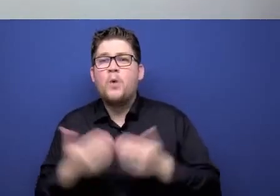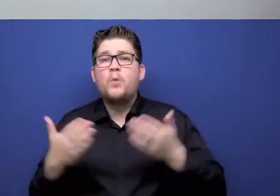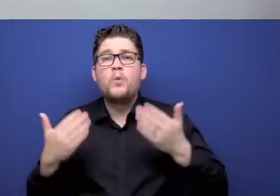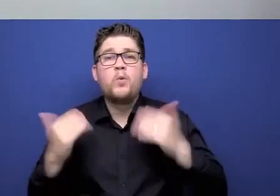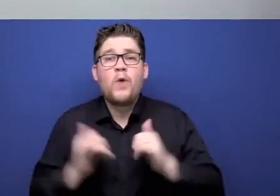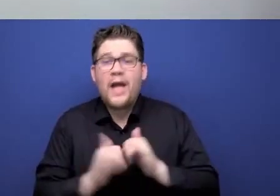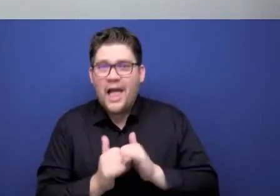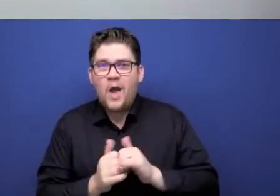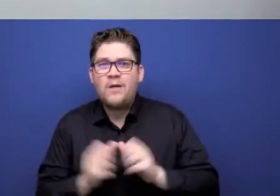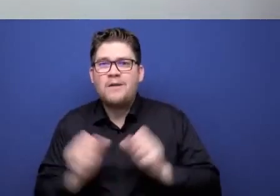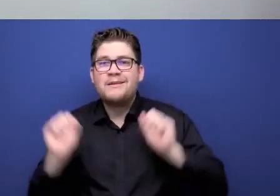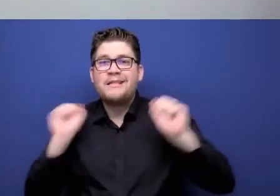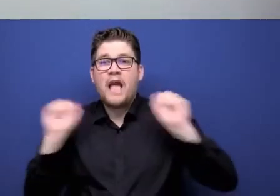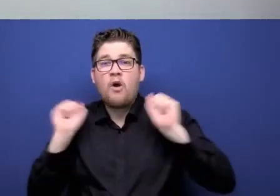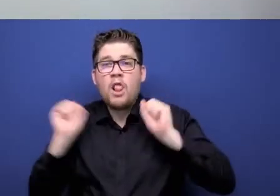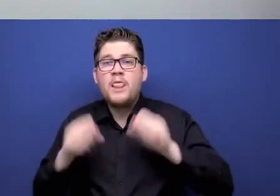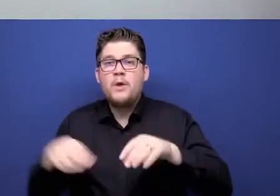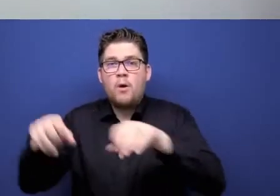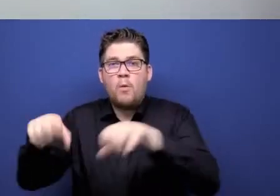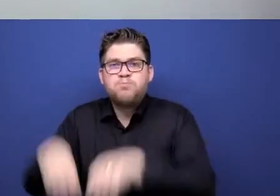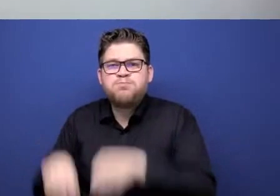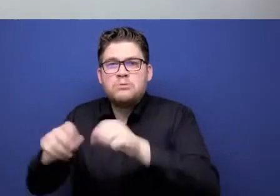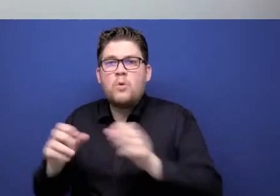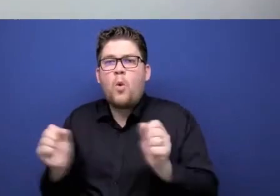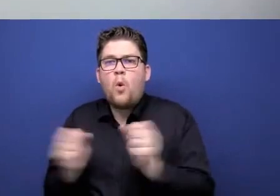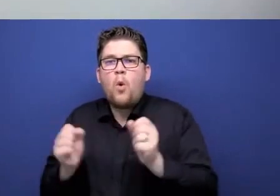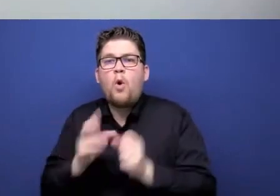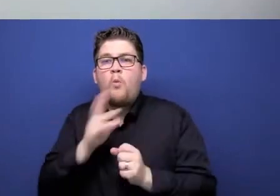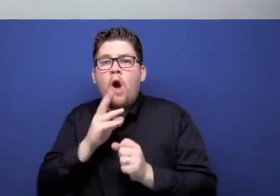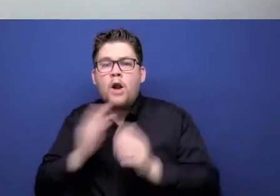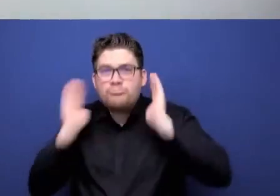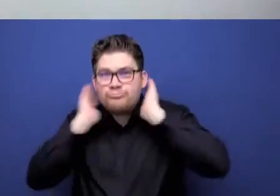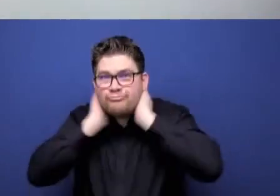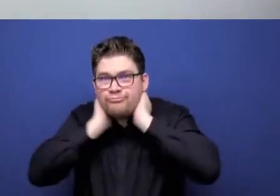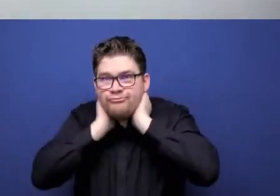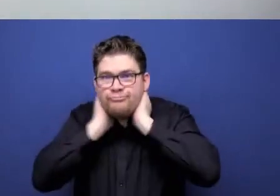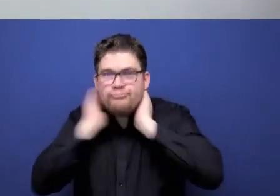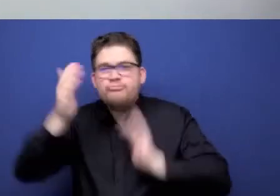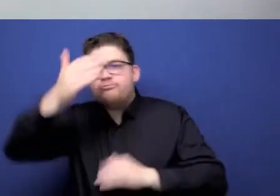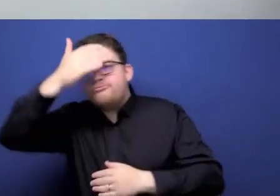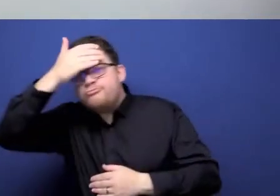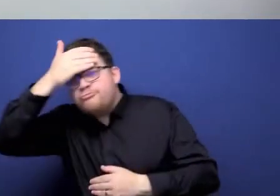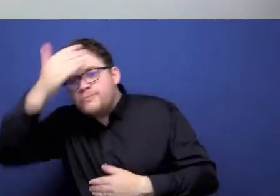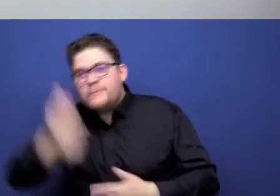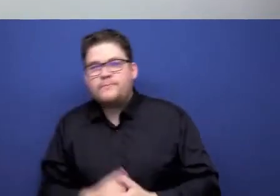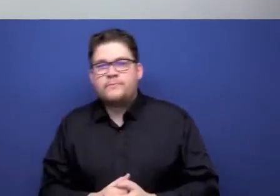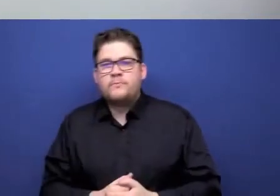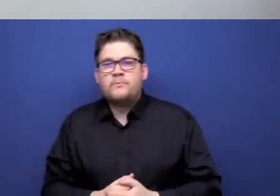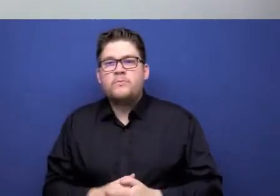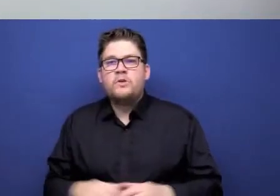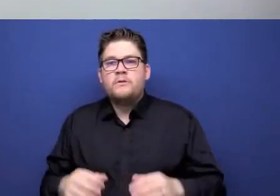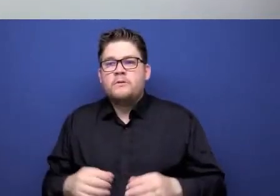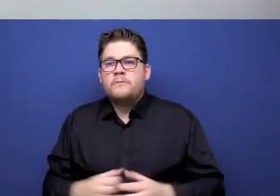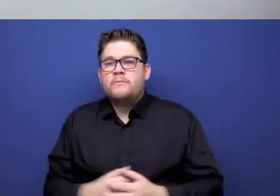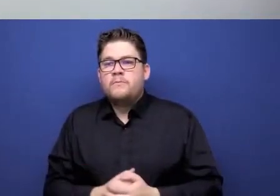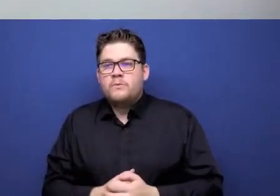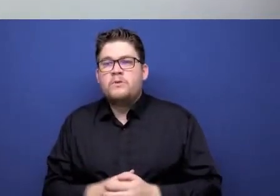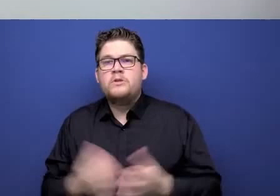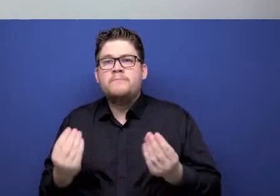Um, having sheets that you keep down. And a fan that can help